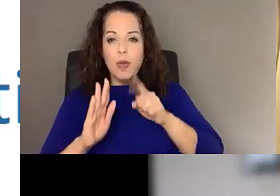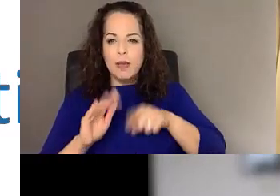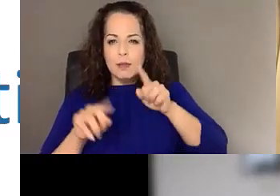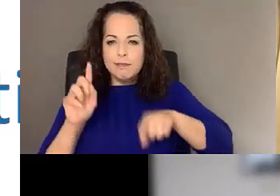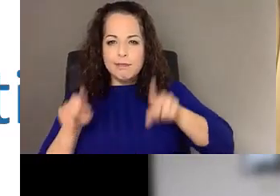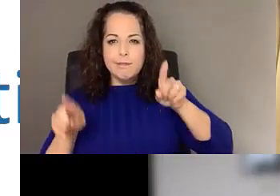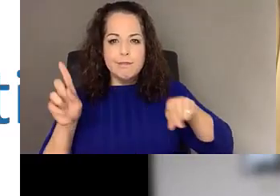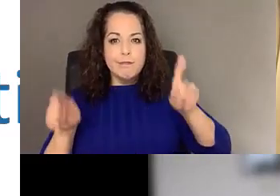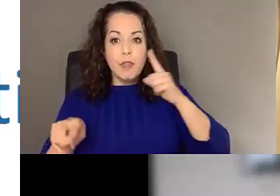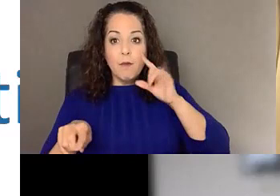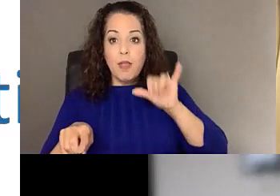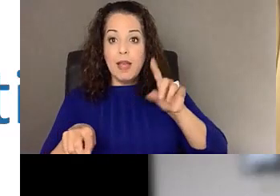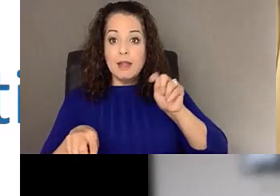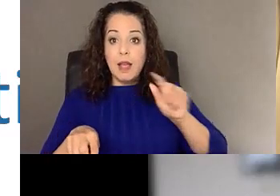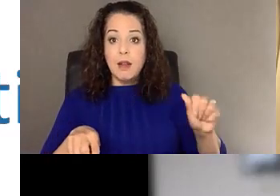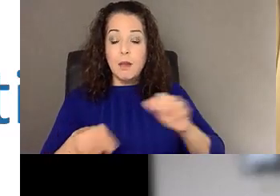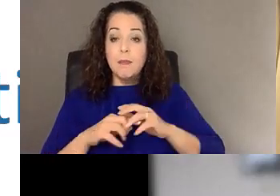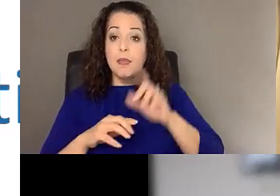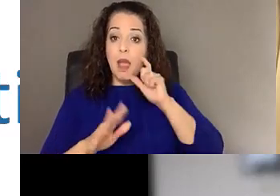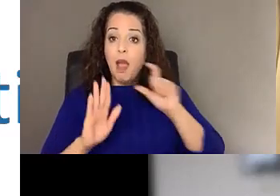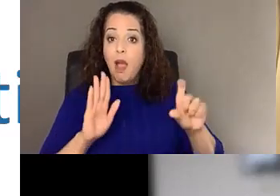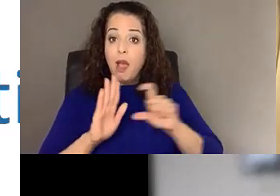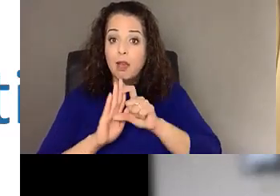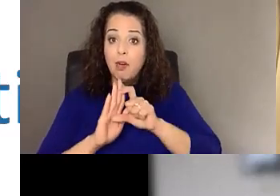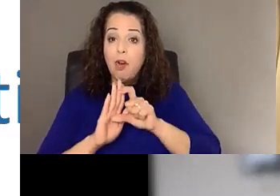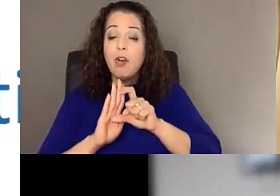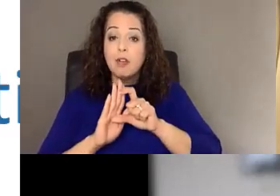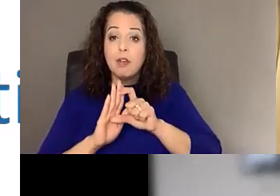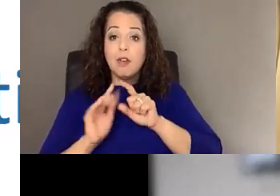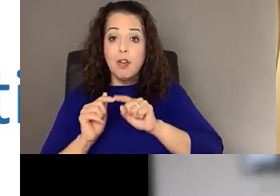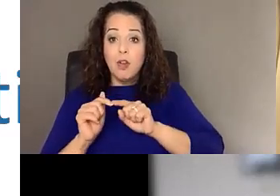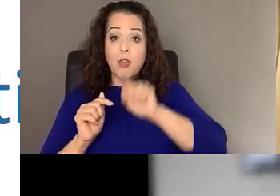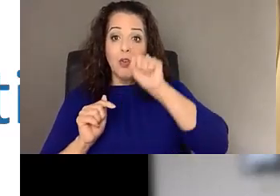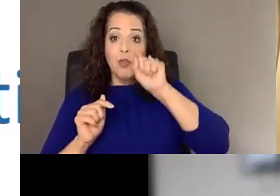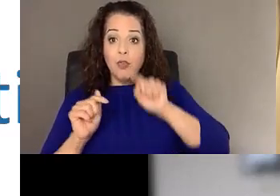Icon arrays-- person-like, where possible--